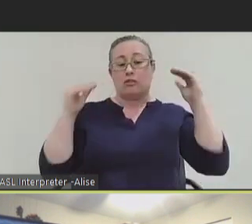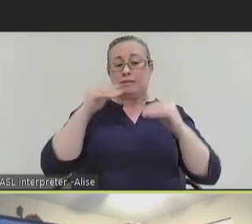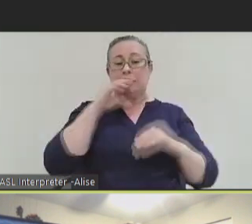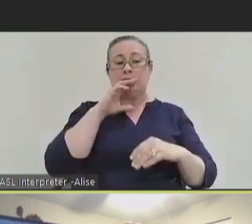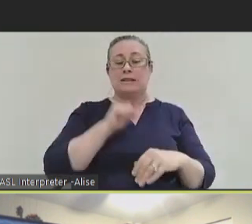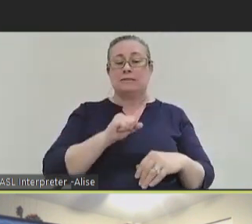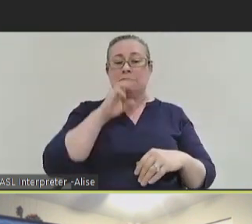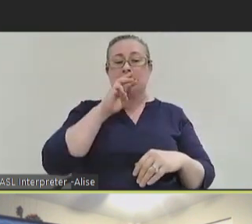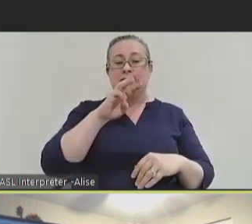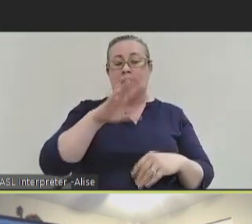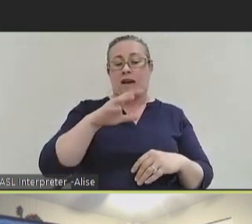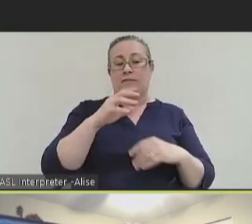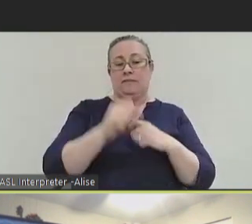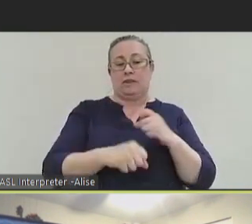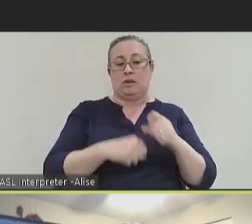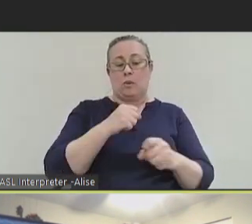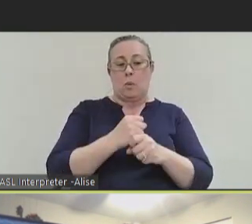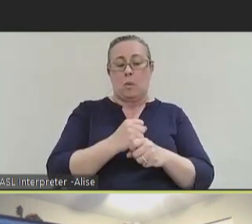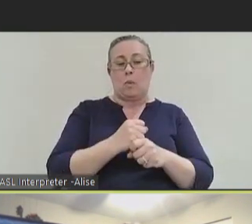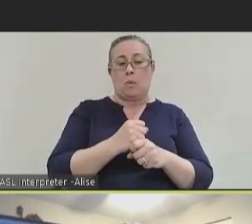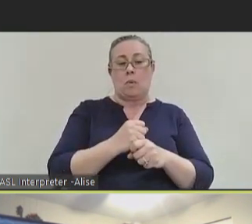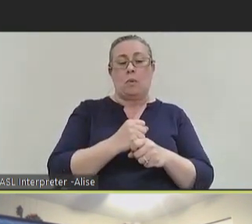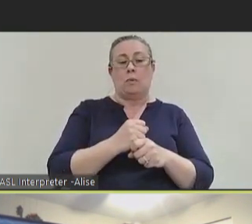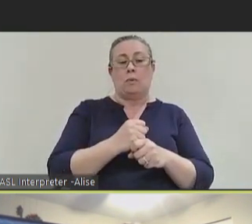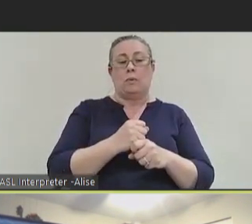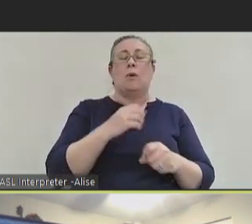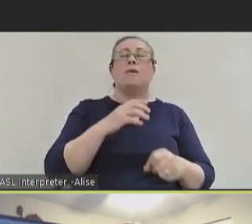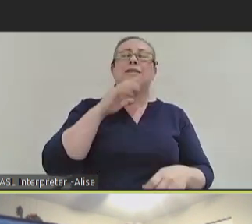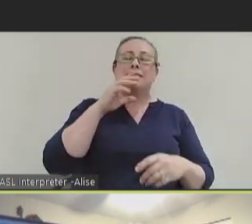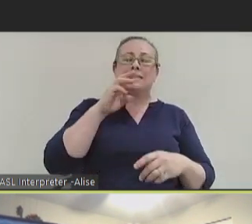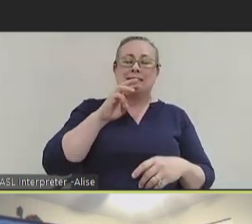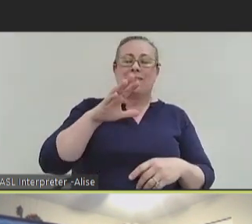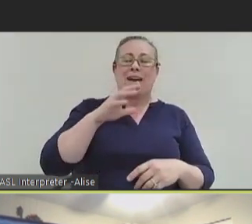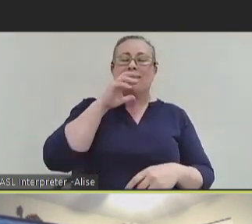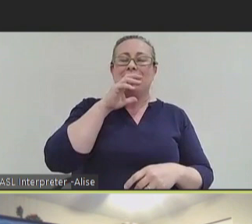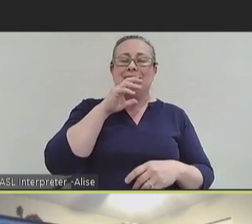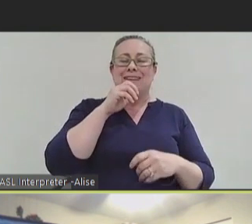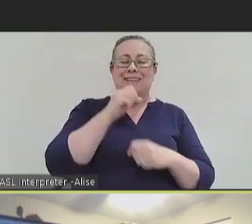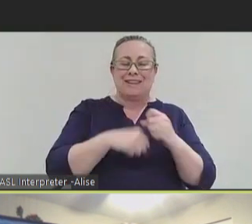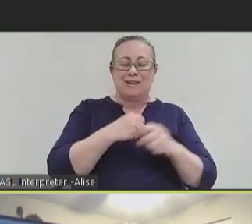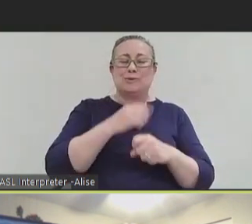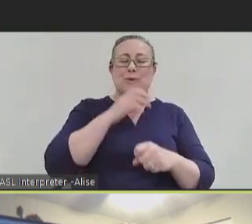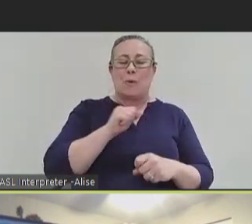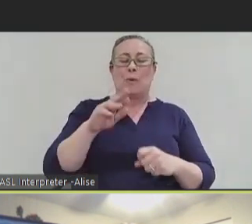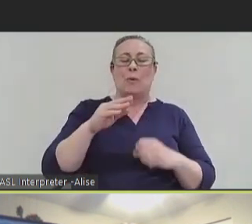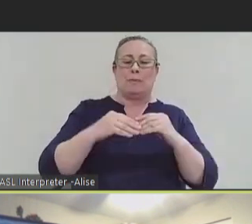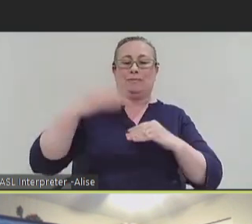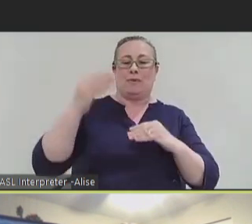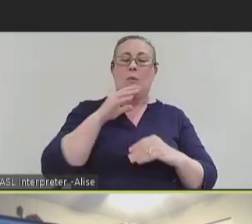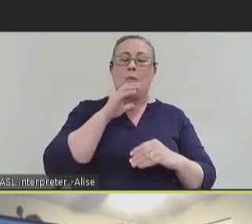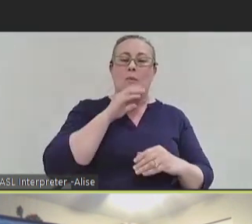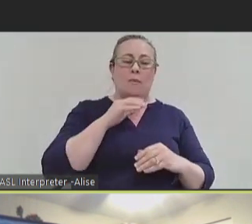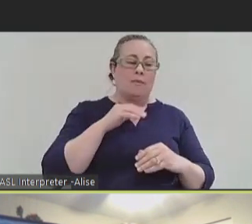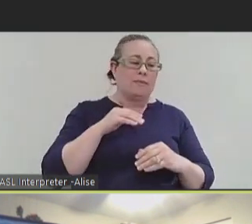well as further advice for COVID-19 programs. As part of our country's continued ongoing efforts to